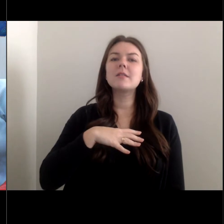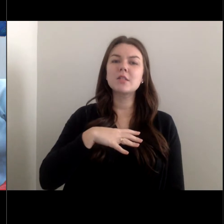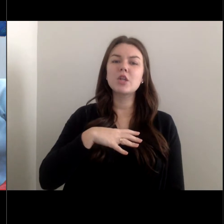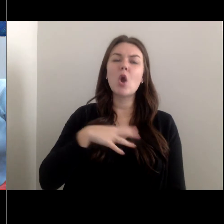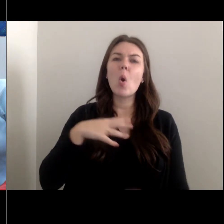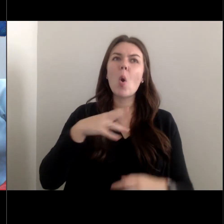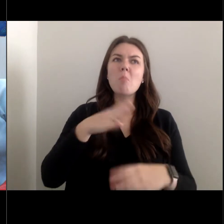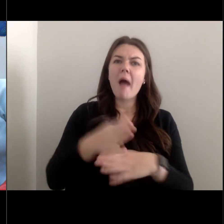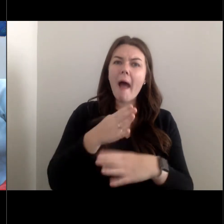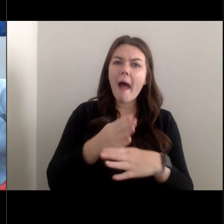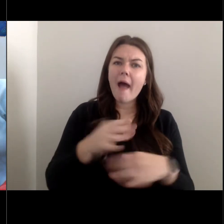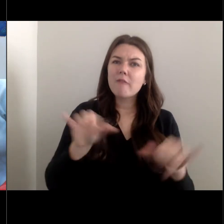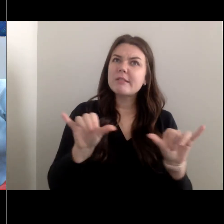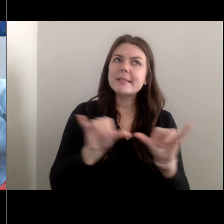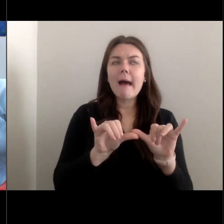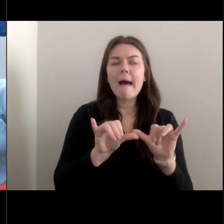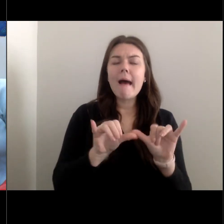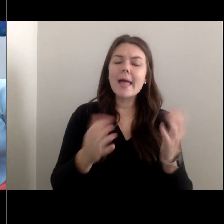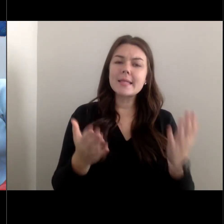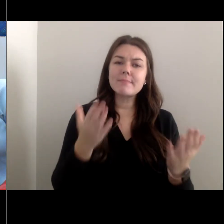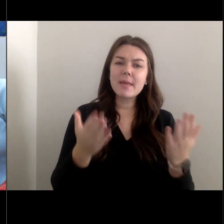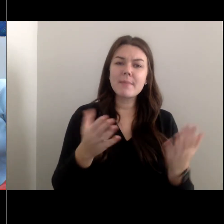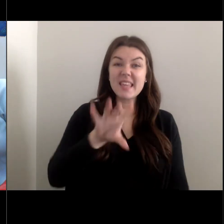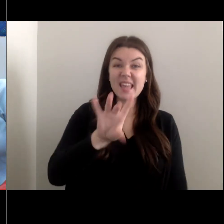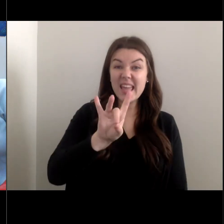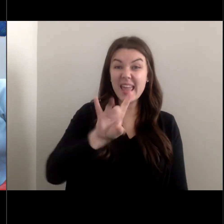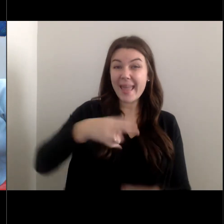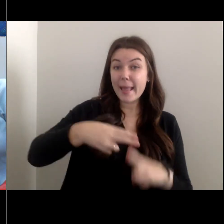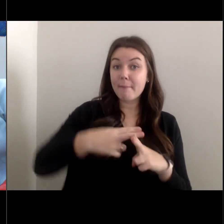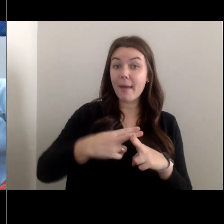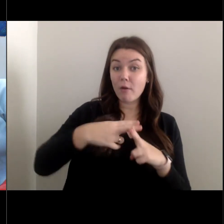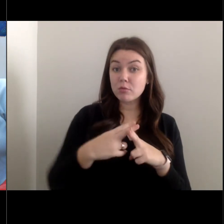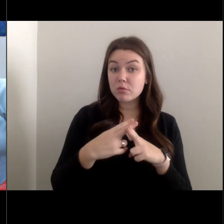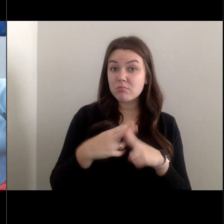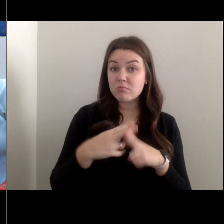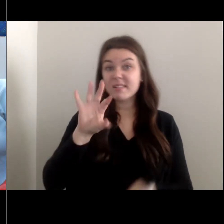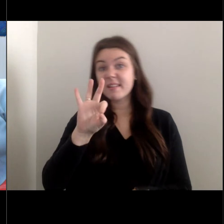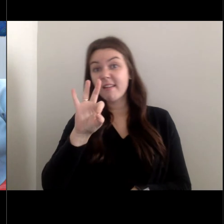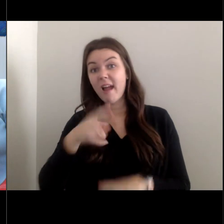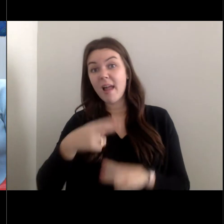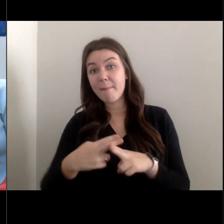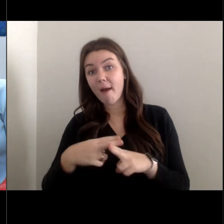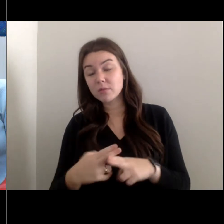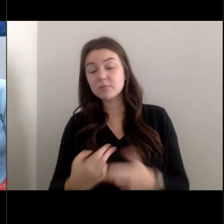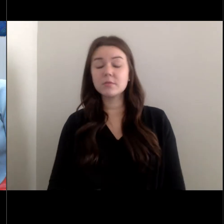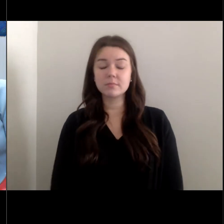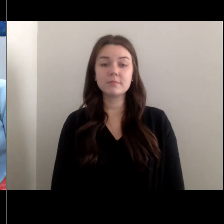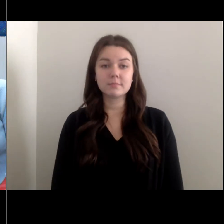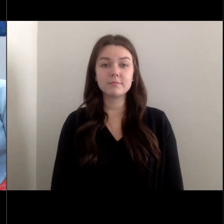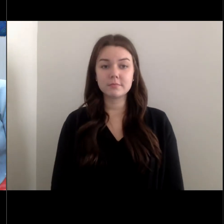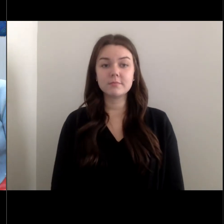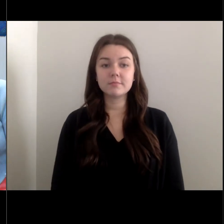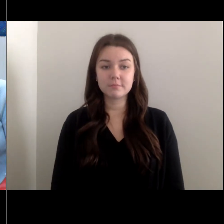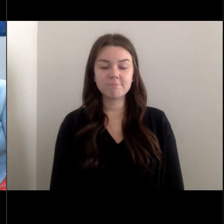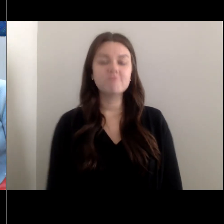would be eight pounds, nine pounds. [Lisa] Because a related question is,